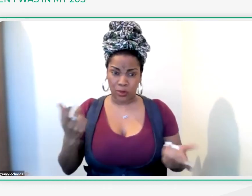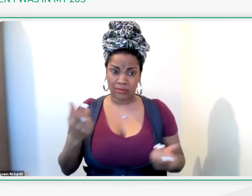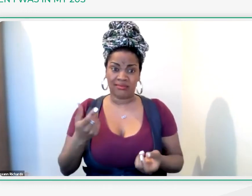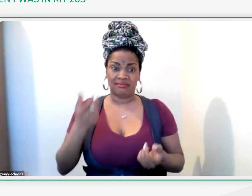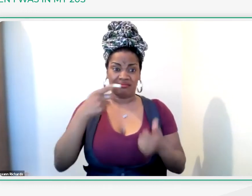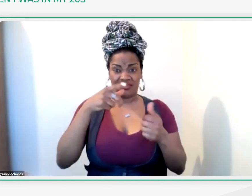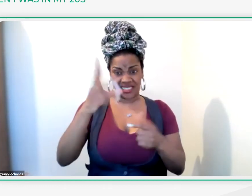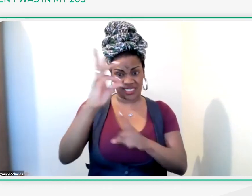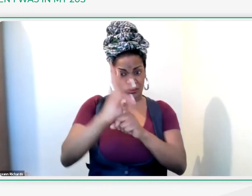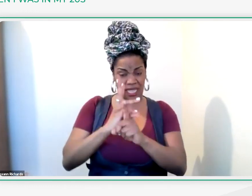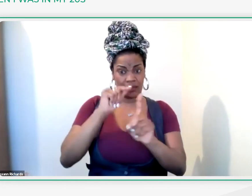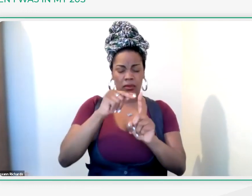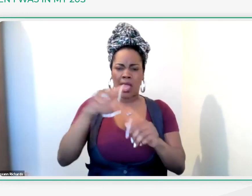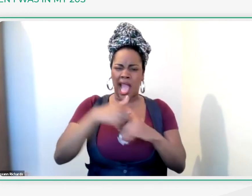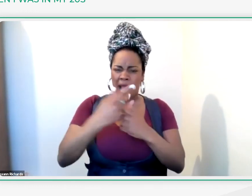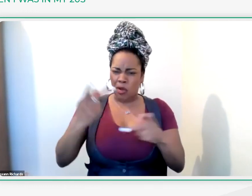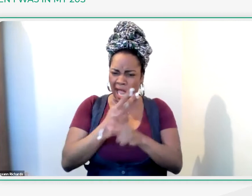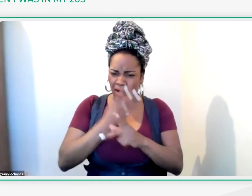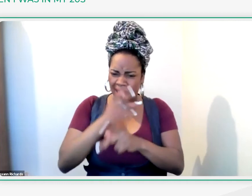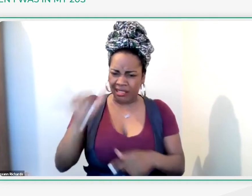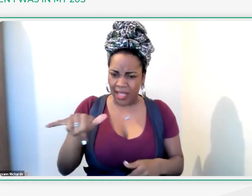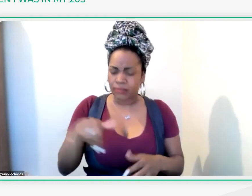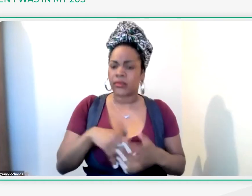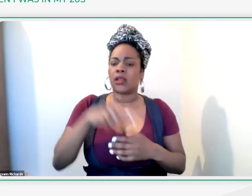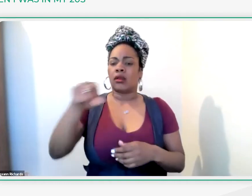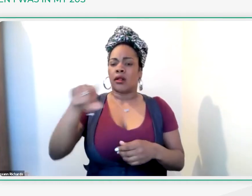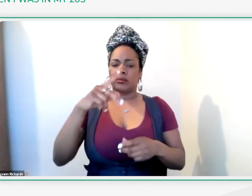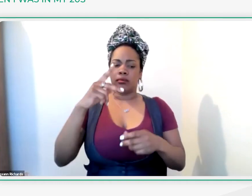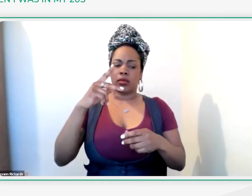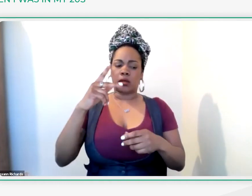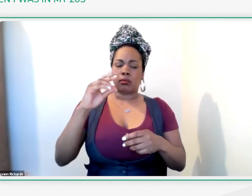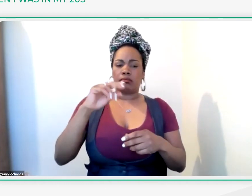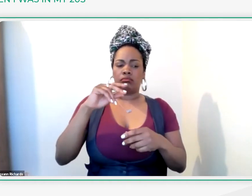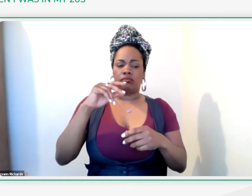waiting for stimulus checks to support us, I would say 6 months of emergency funds is,